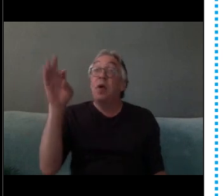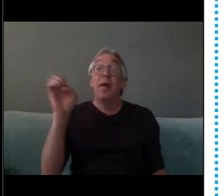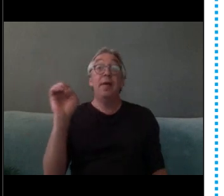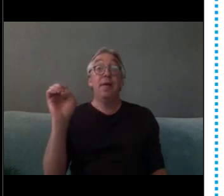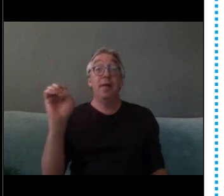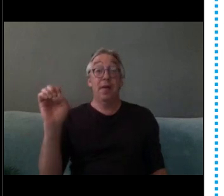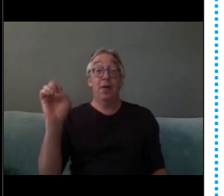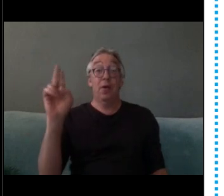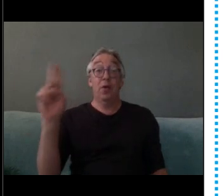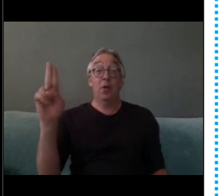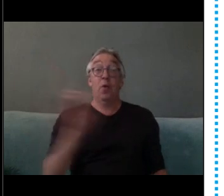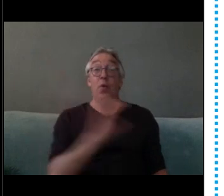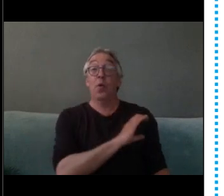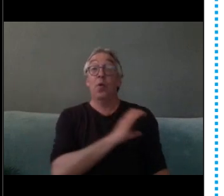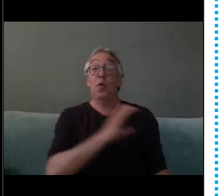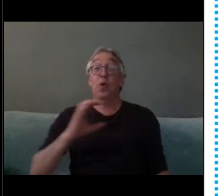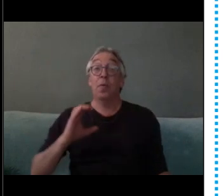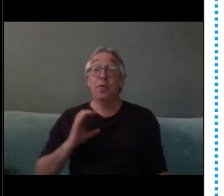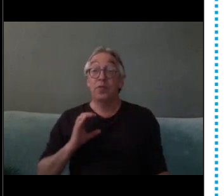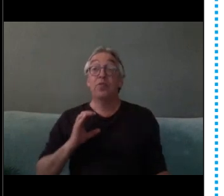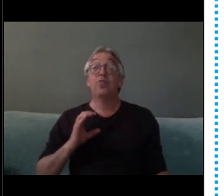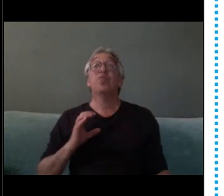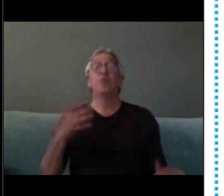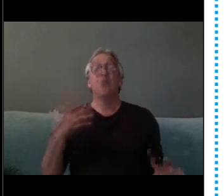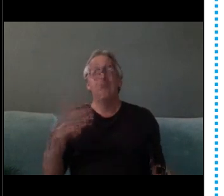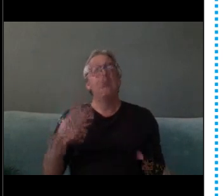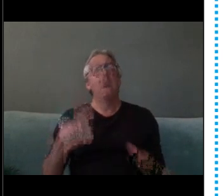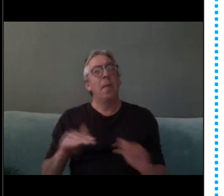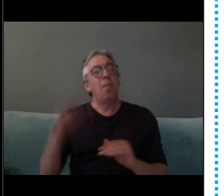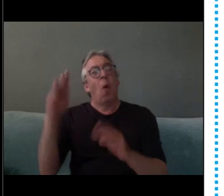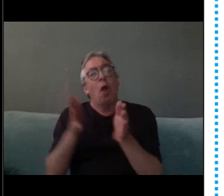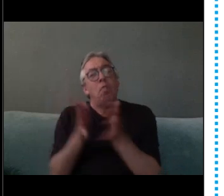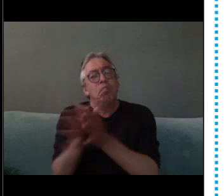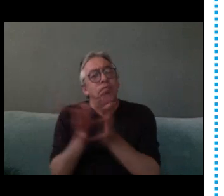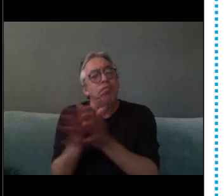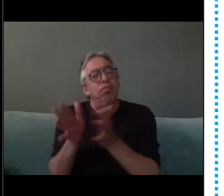some explanations how these rights can be affected because of COVID-19